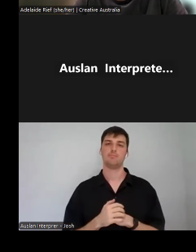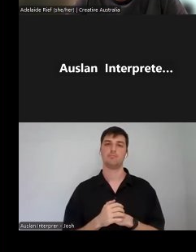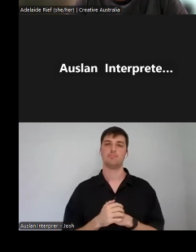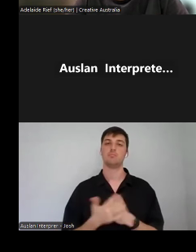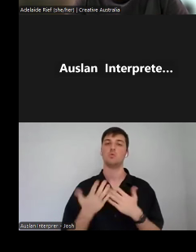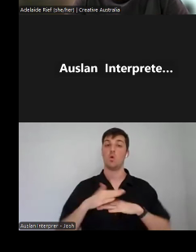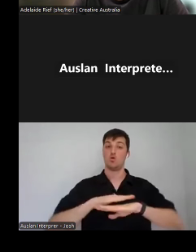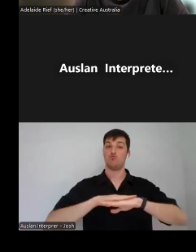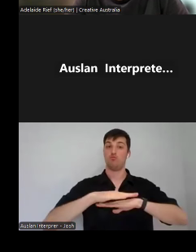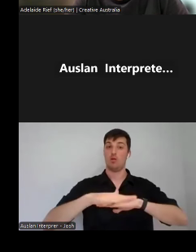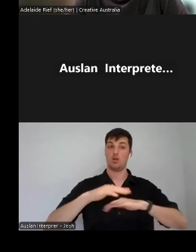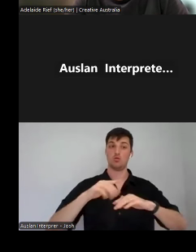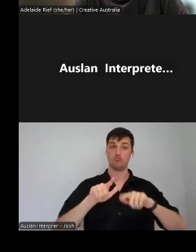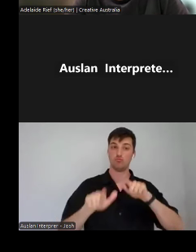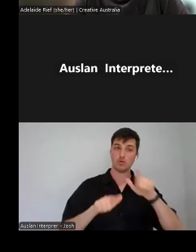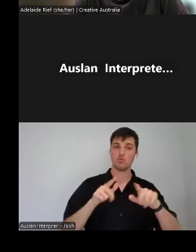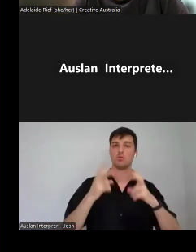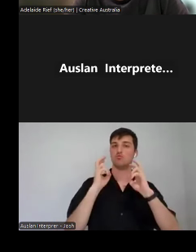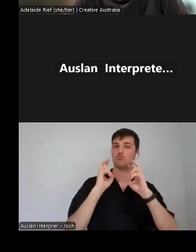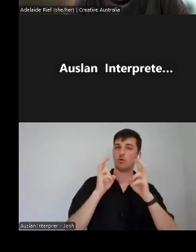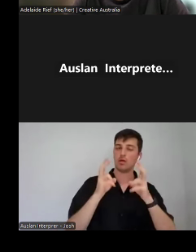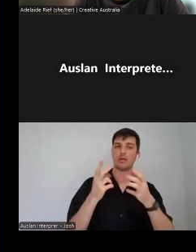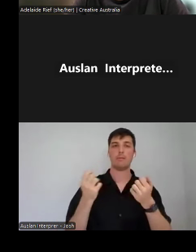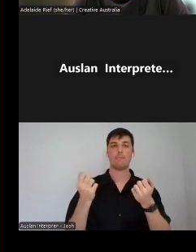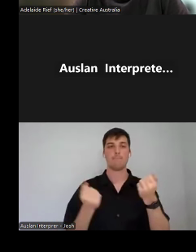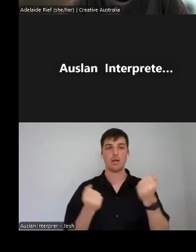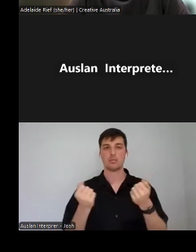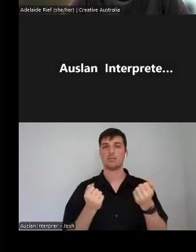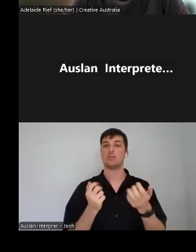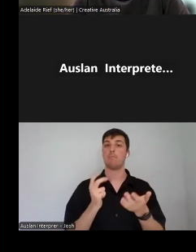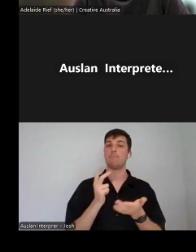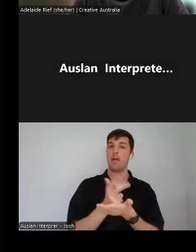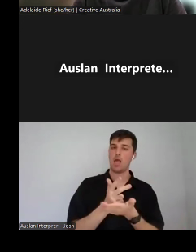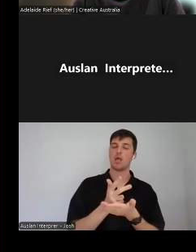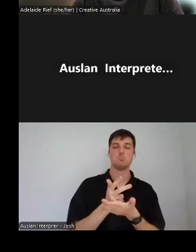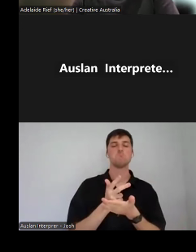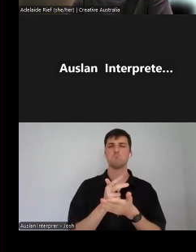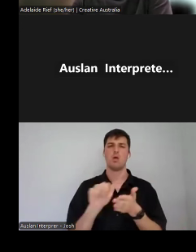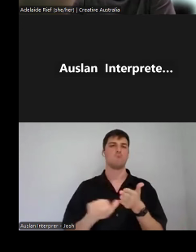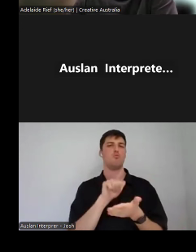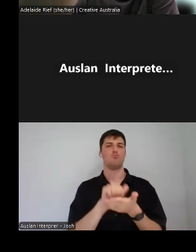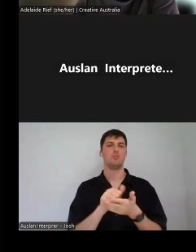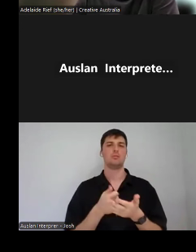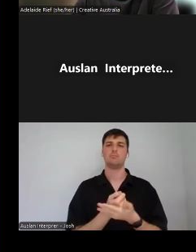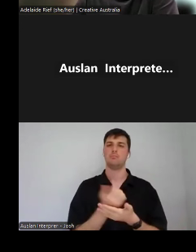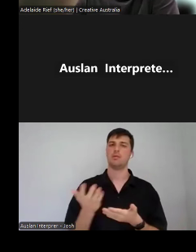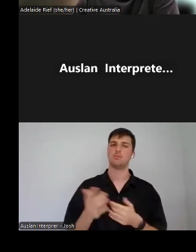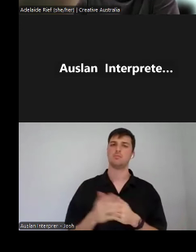transport such as trains, buses or parking. That's definitely things you can spend that on. We also